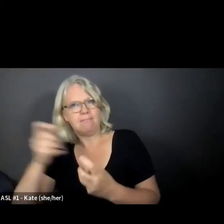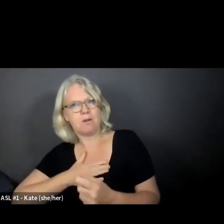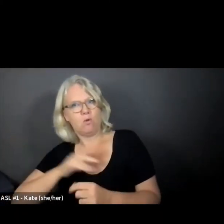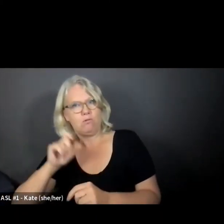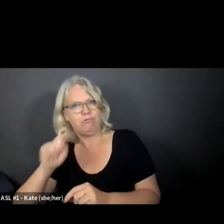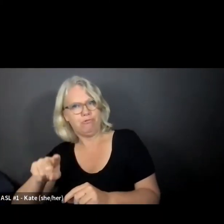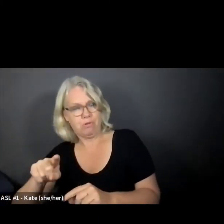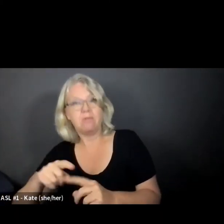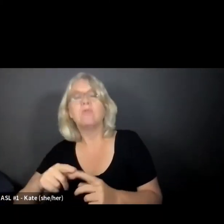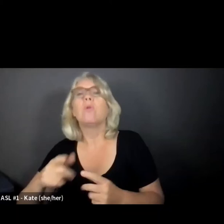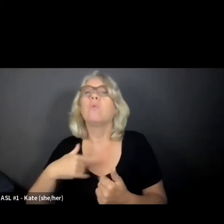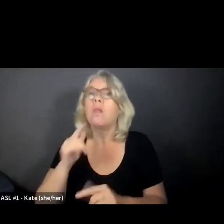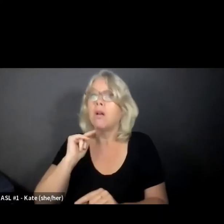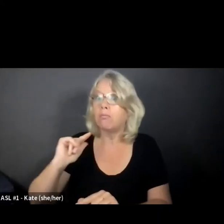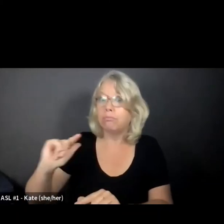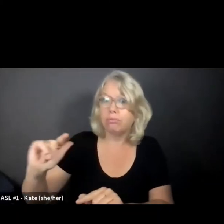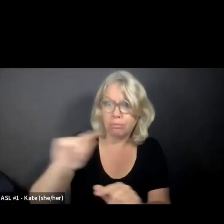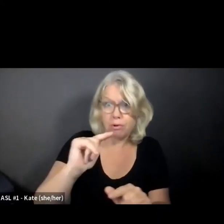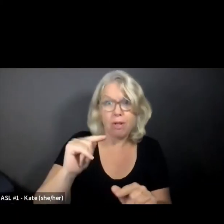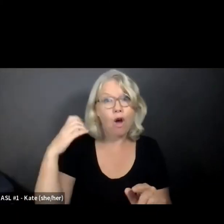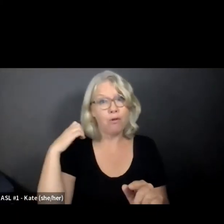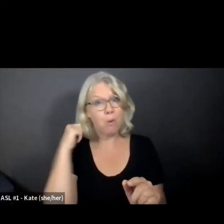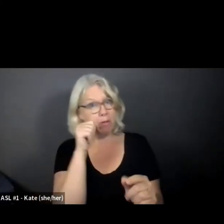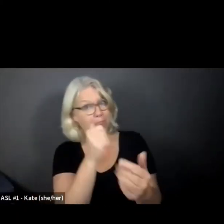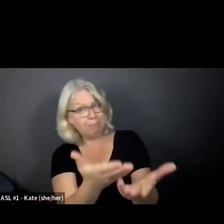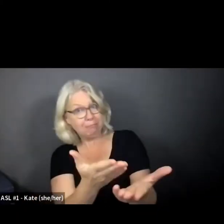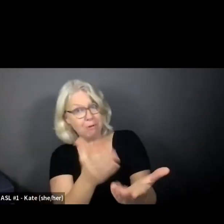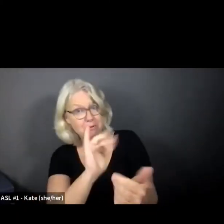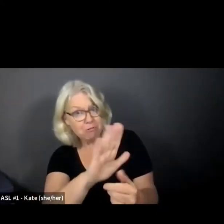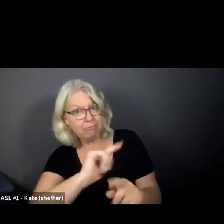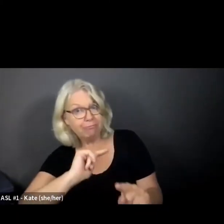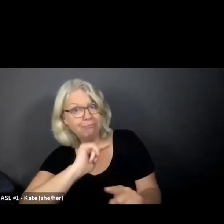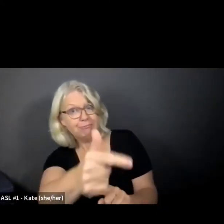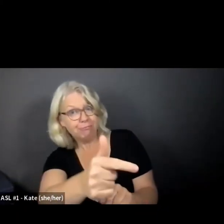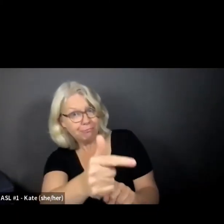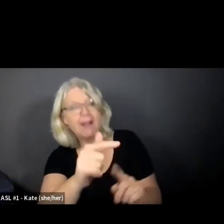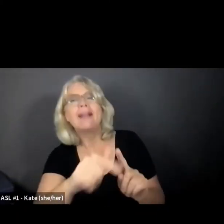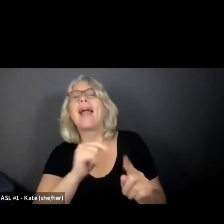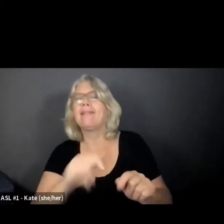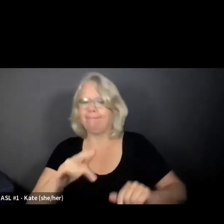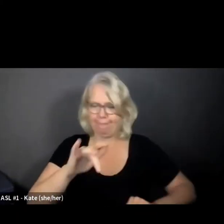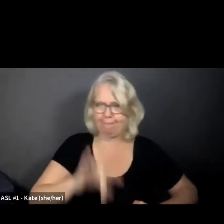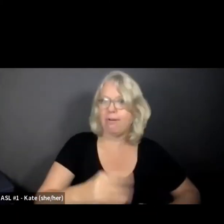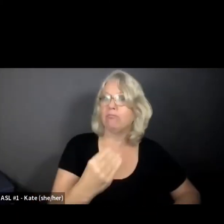AT THAT TIME, YOU CAN TURN ON YOUR VIDEO AND SIGN YOUR QUESTION.